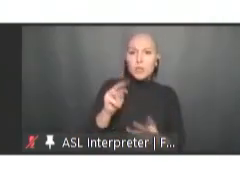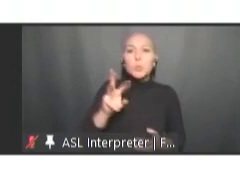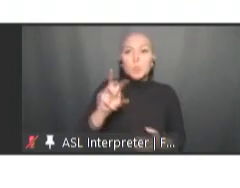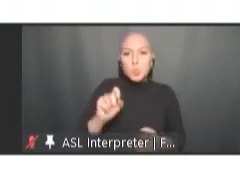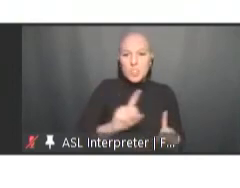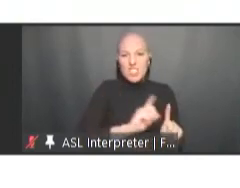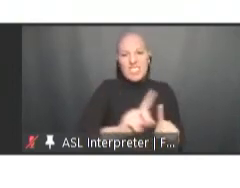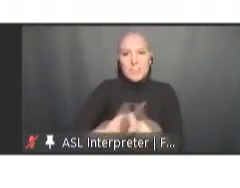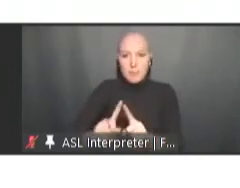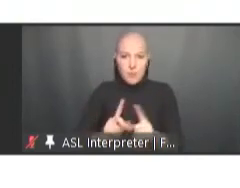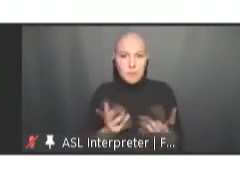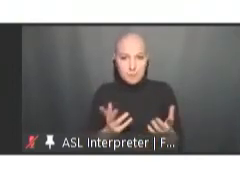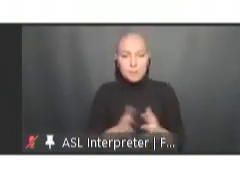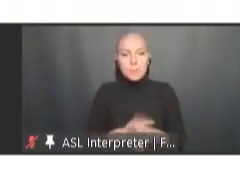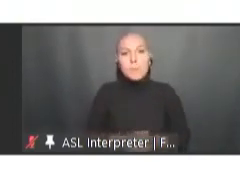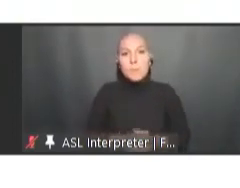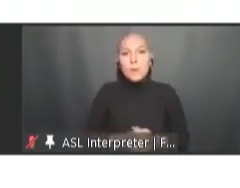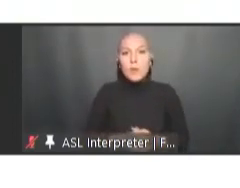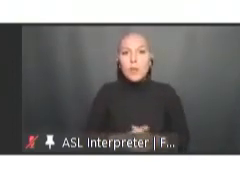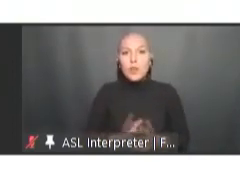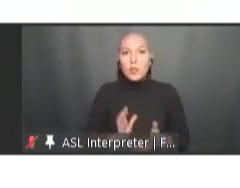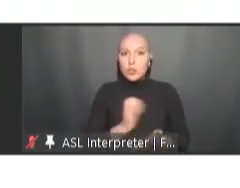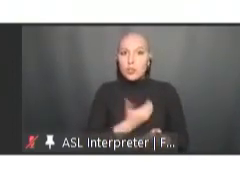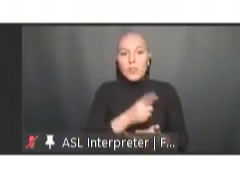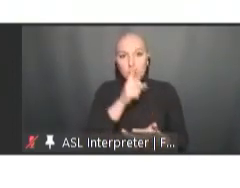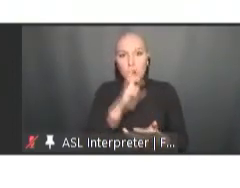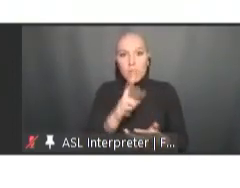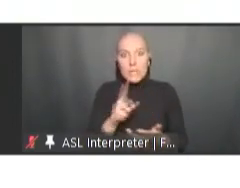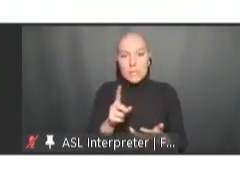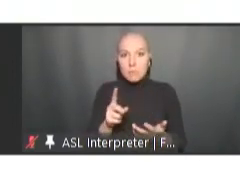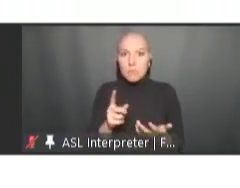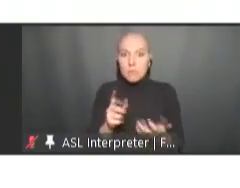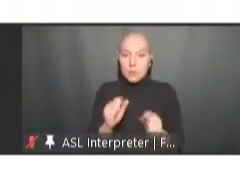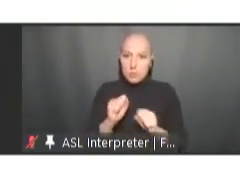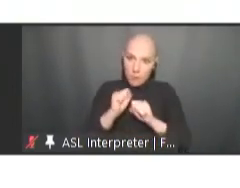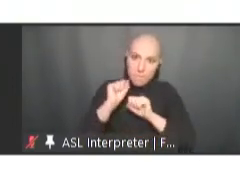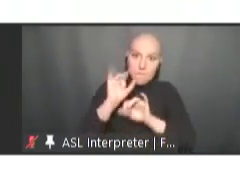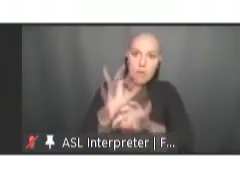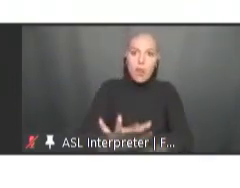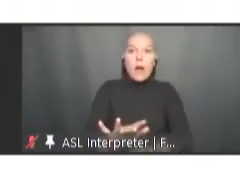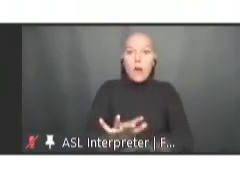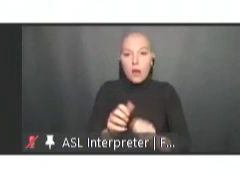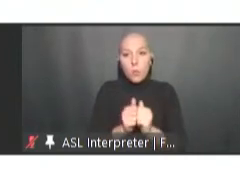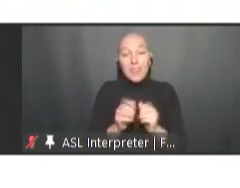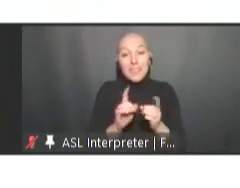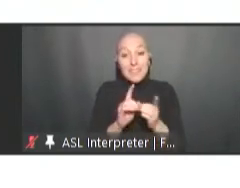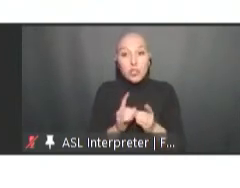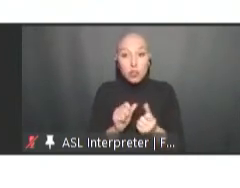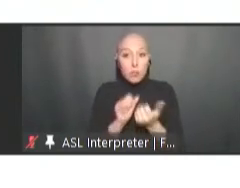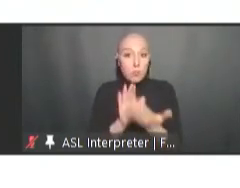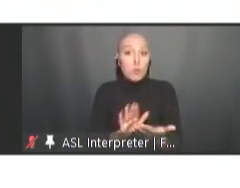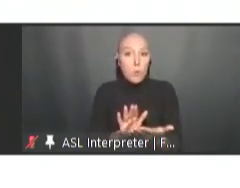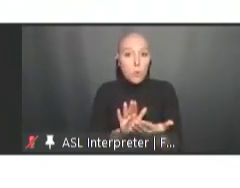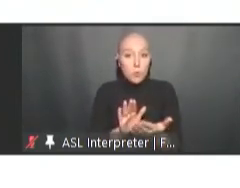flooded the zone, if you will, on digital strategies. We've had individuals from the